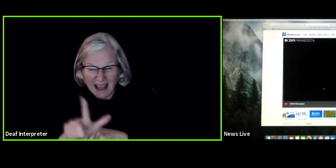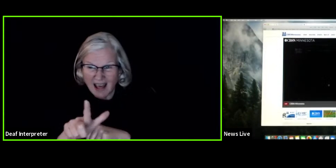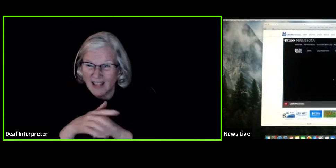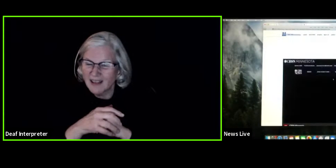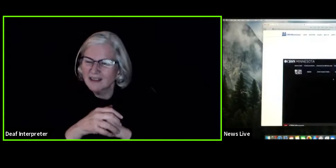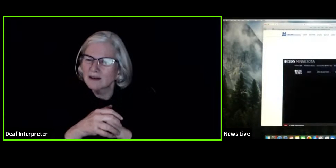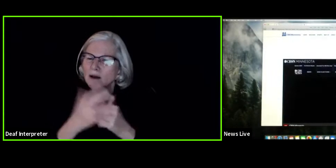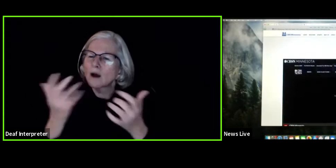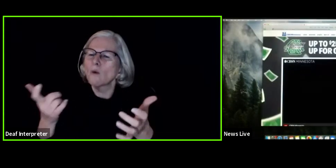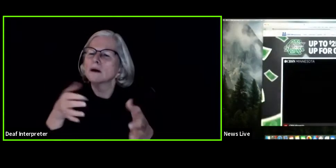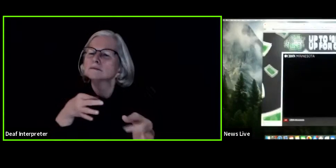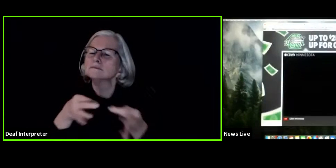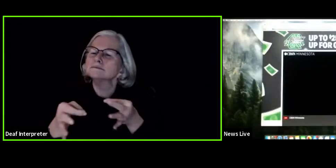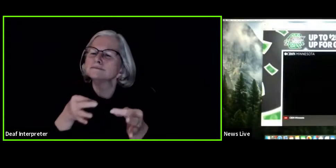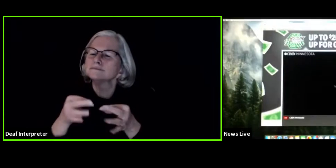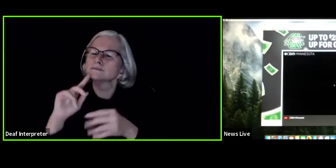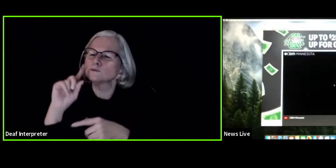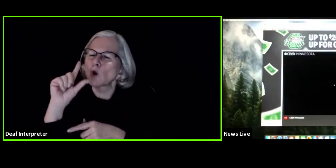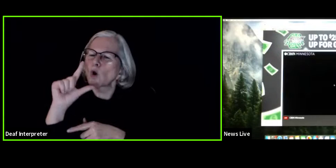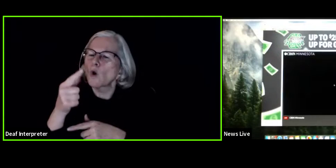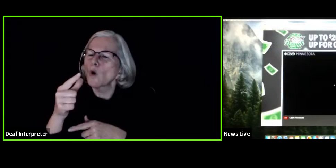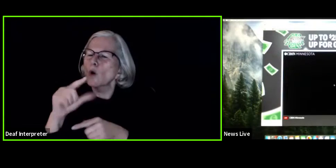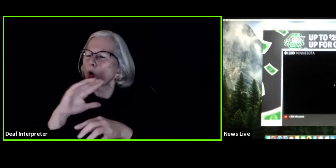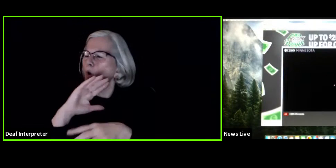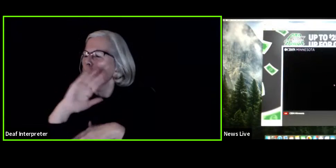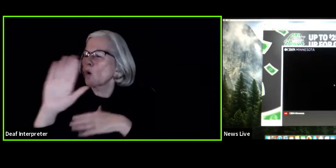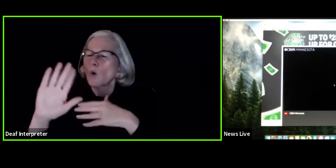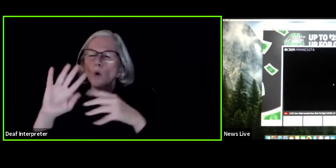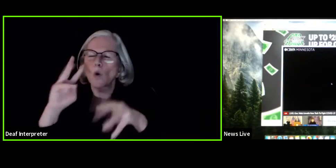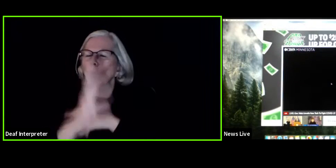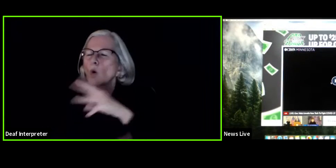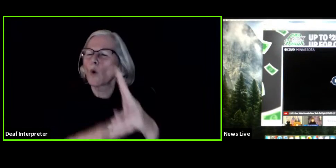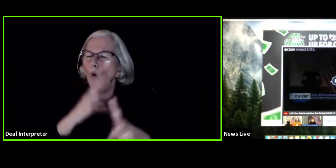TALK TO MY KIDS AND THEY'LL TELL YOU THAT THAT'S A MIRACLE.